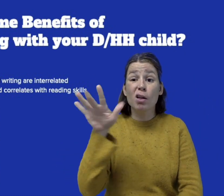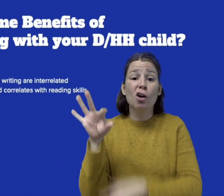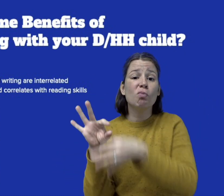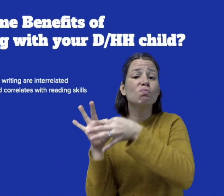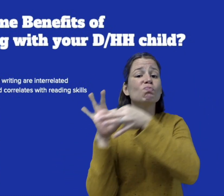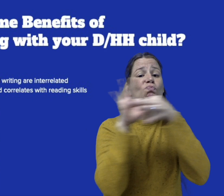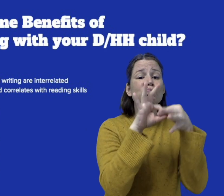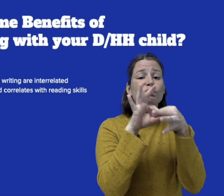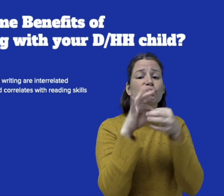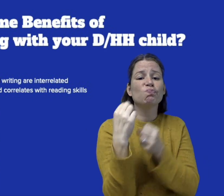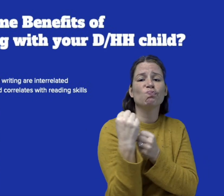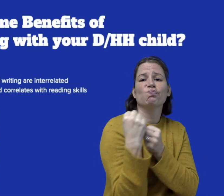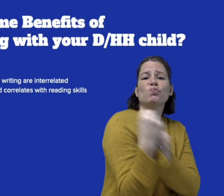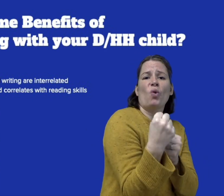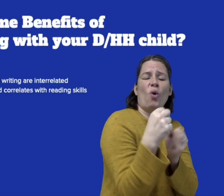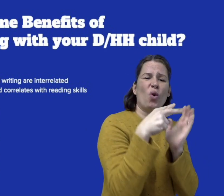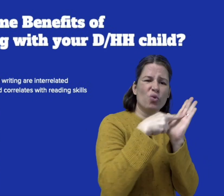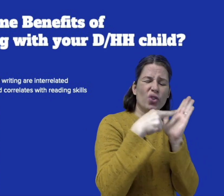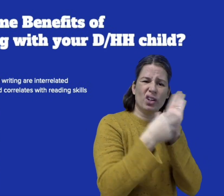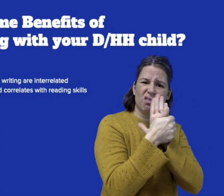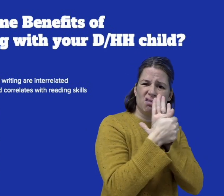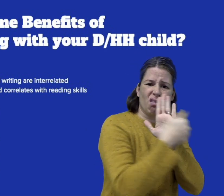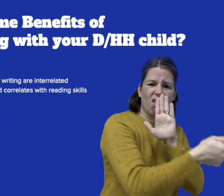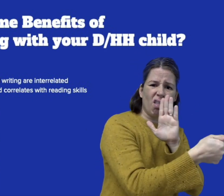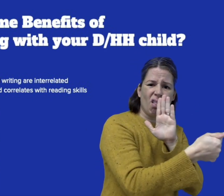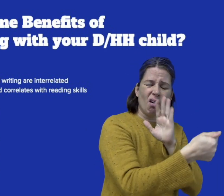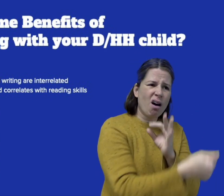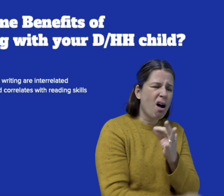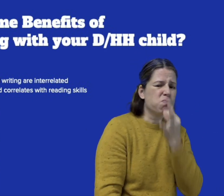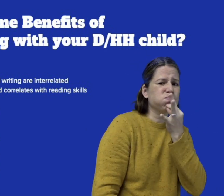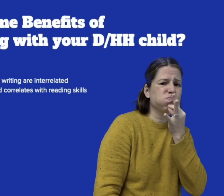Fingerspelling also correlates with reading skill. If a deaf or hard of